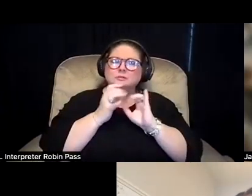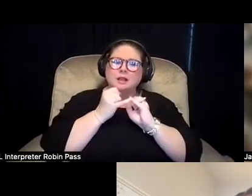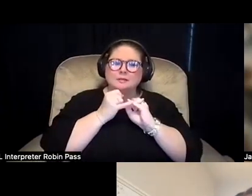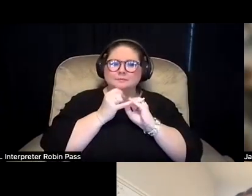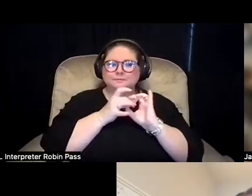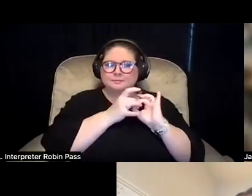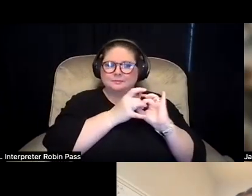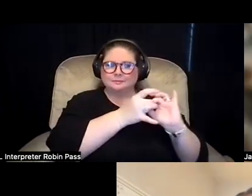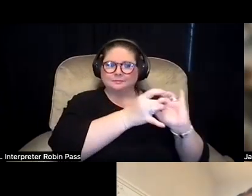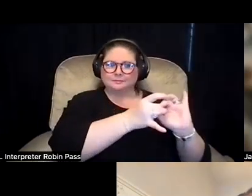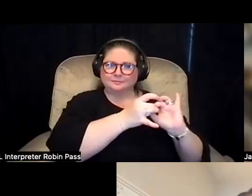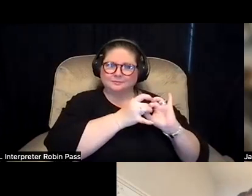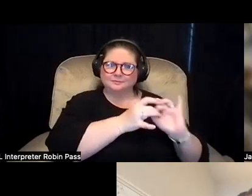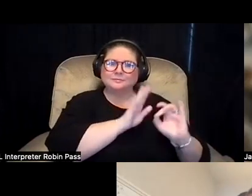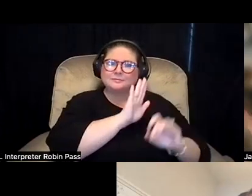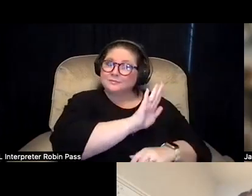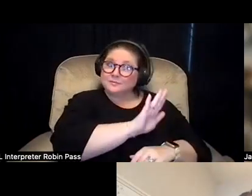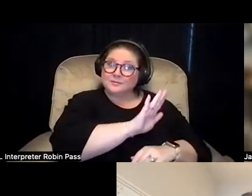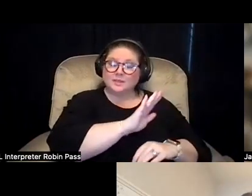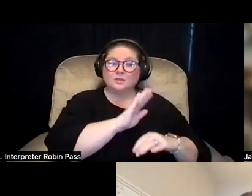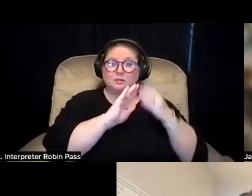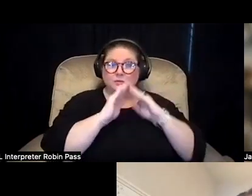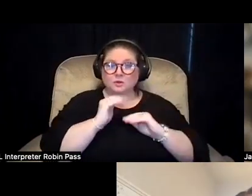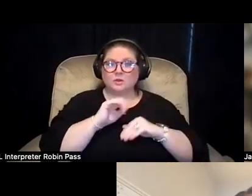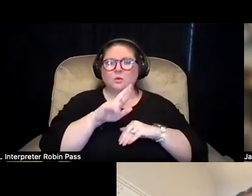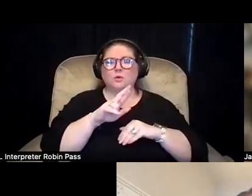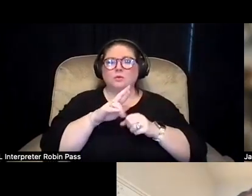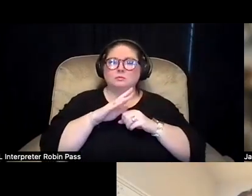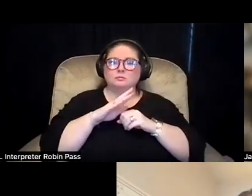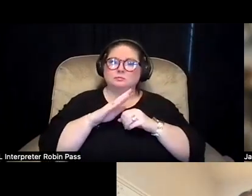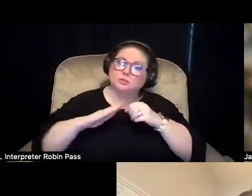to maybe their own community or even just to the you know to the global community that will